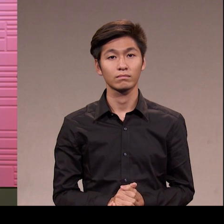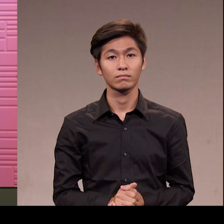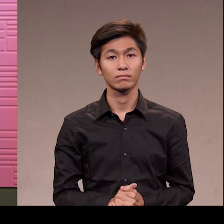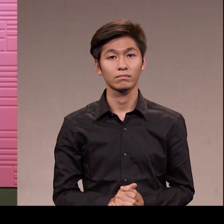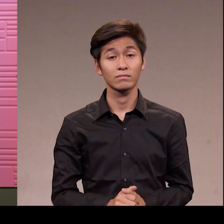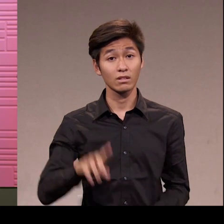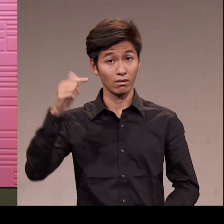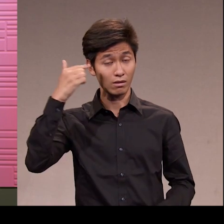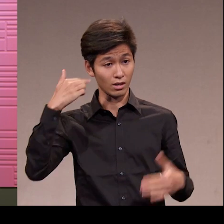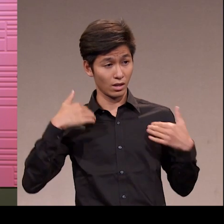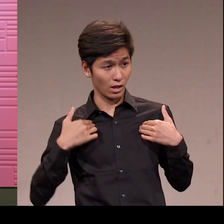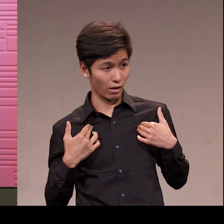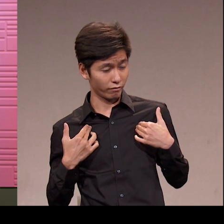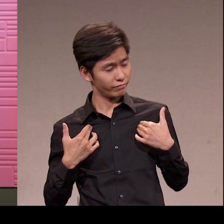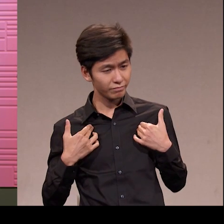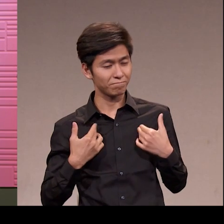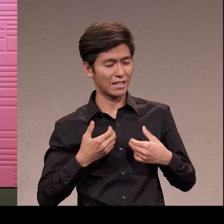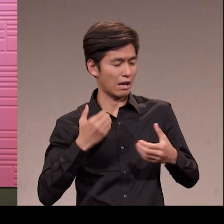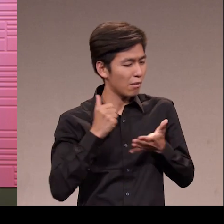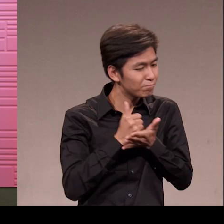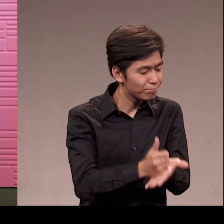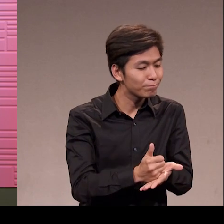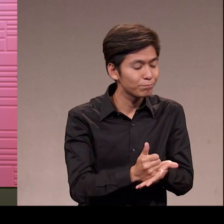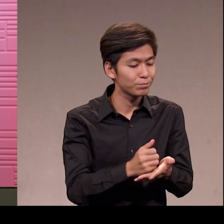Actually the government has been putting a lot of effort into helping the people to meet their basic needs